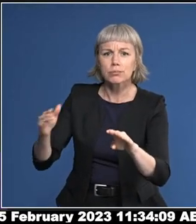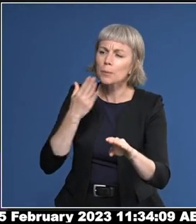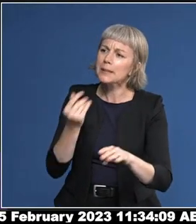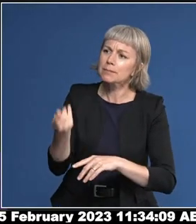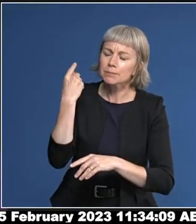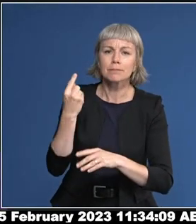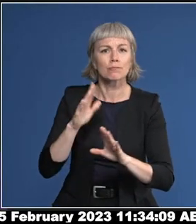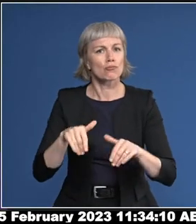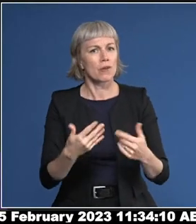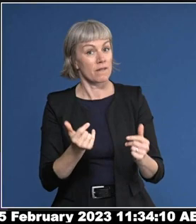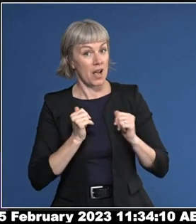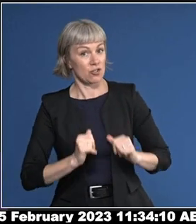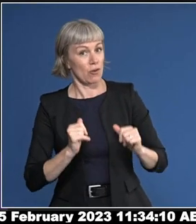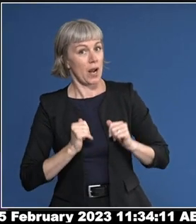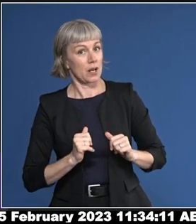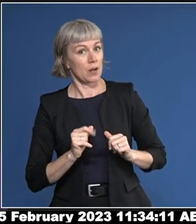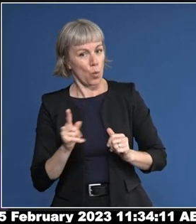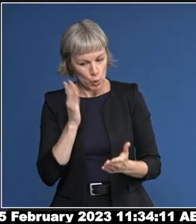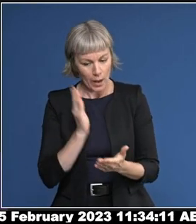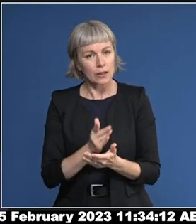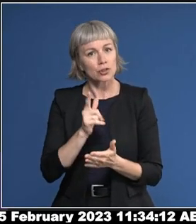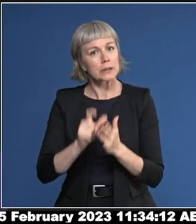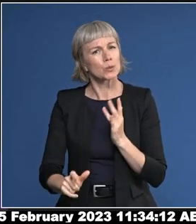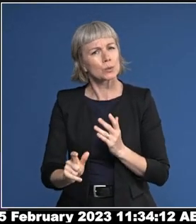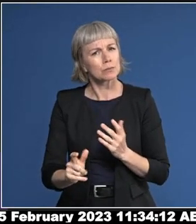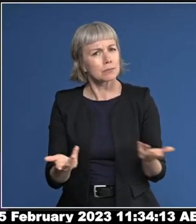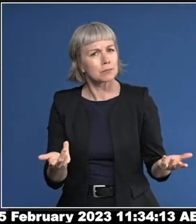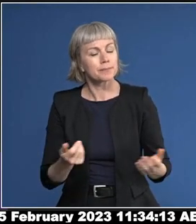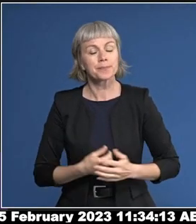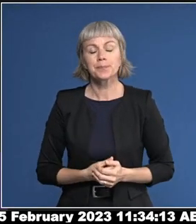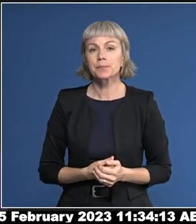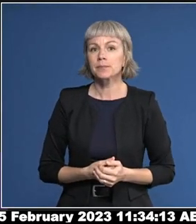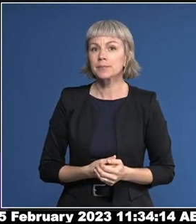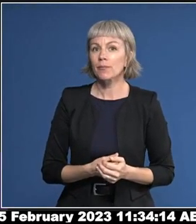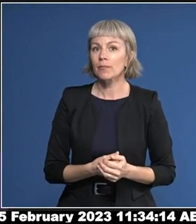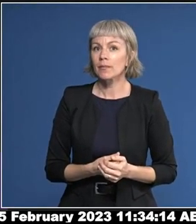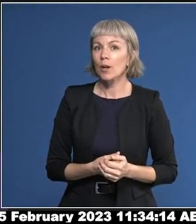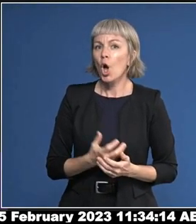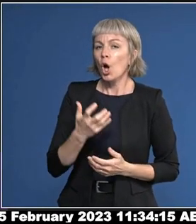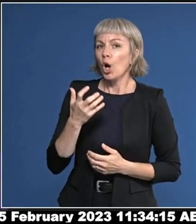training? What attempts have you made? Yes, no. So I didn't say we can't find - we haven't found any yet.